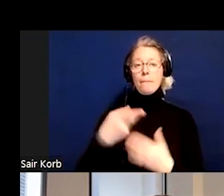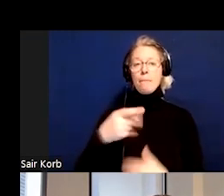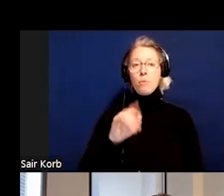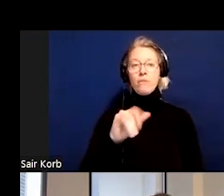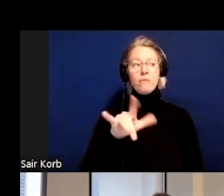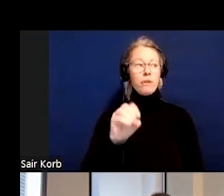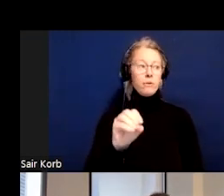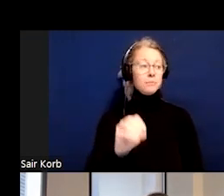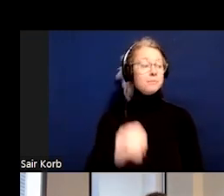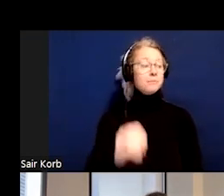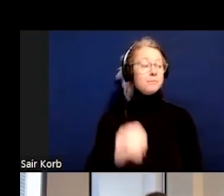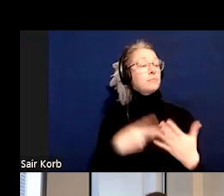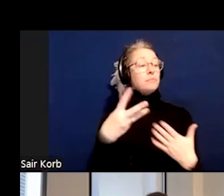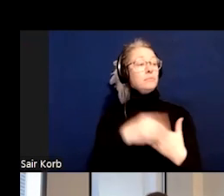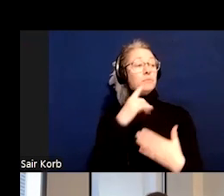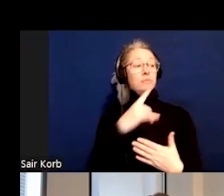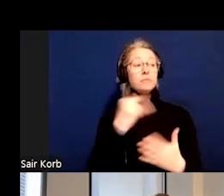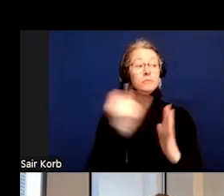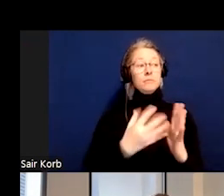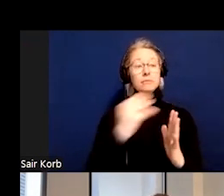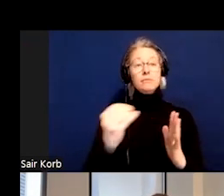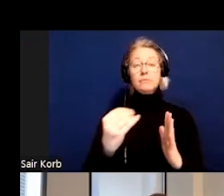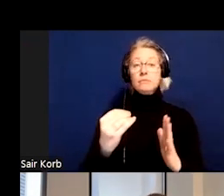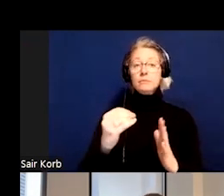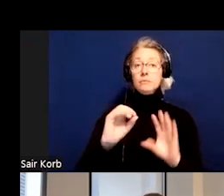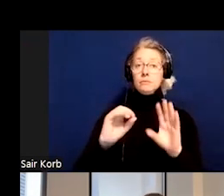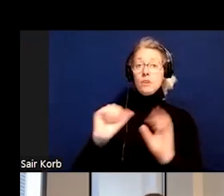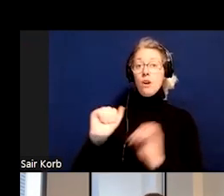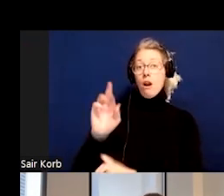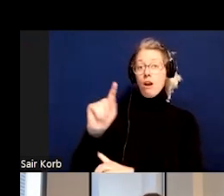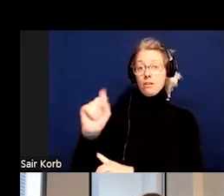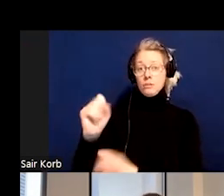artists and arts organizations, in 2023 we will continue running the Original Peoples